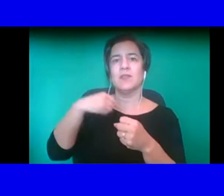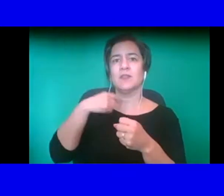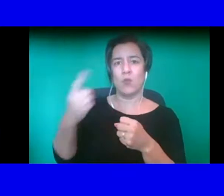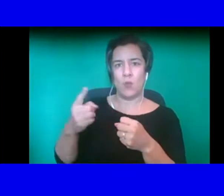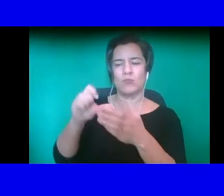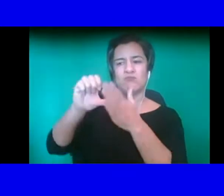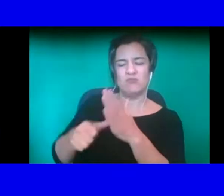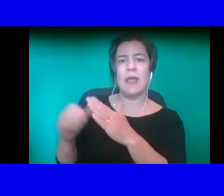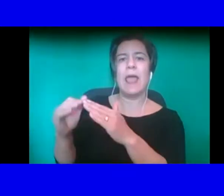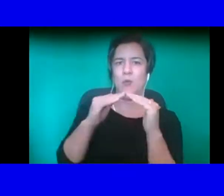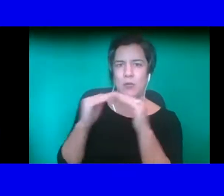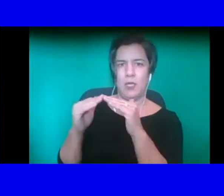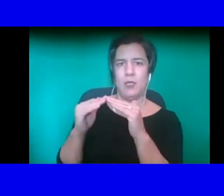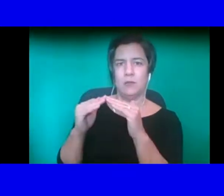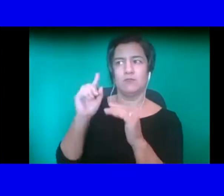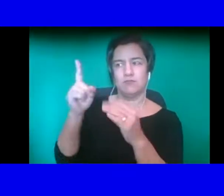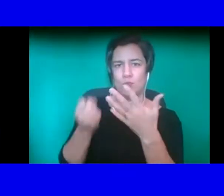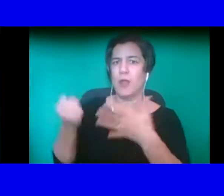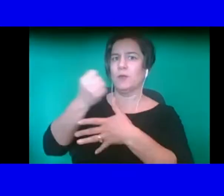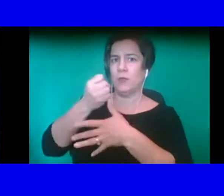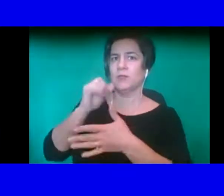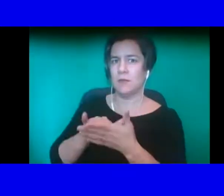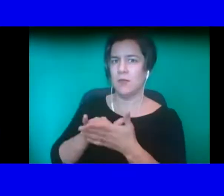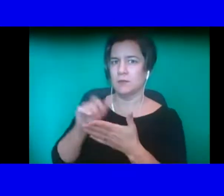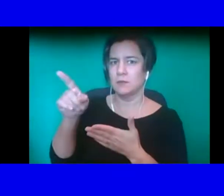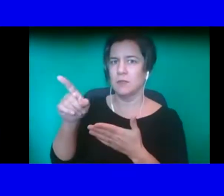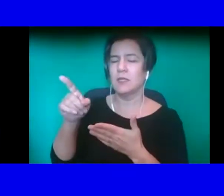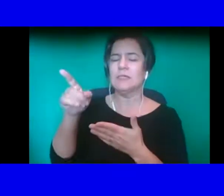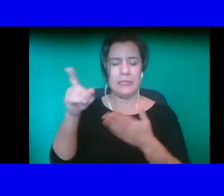and that's one of the things that they are trying to really focus on,